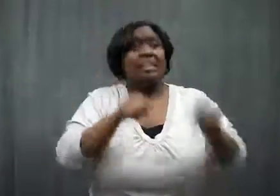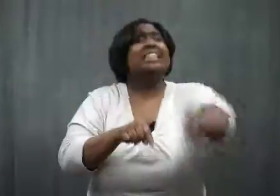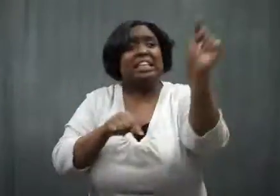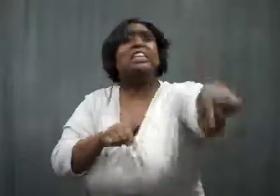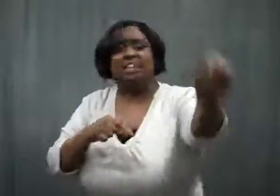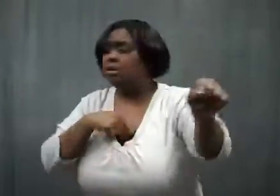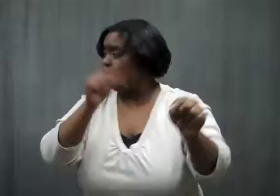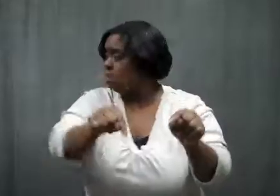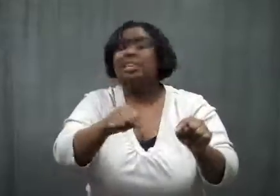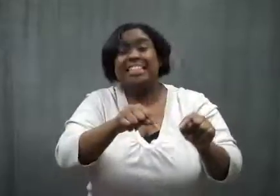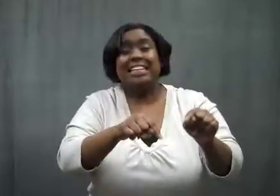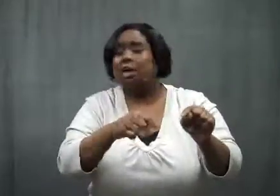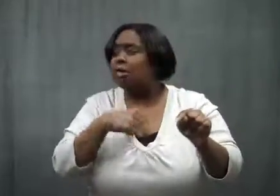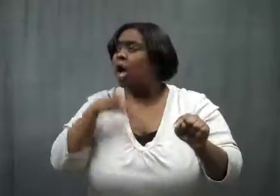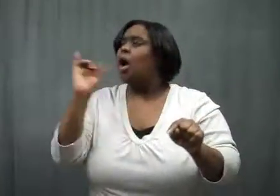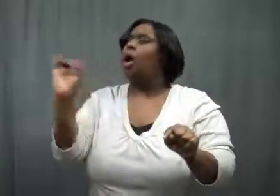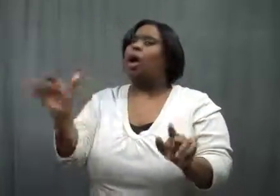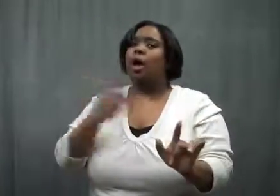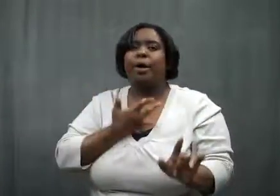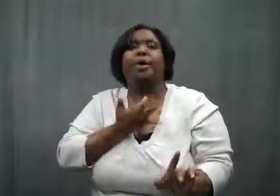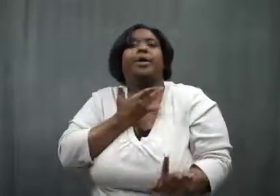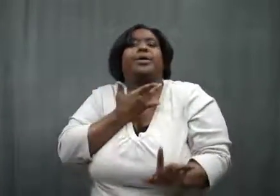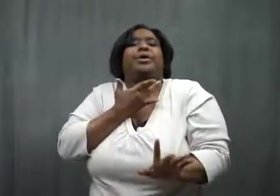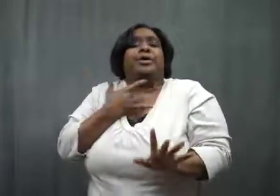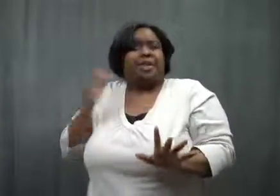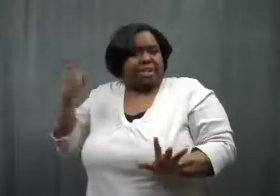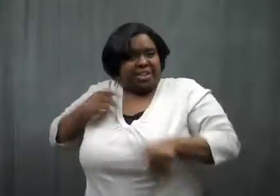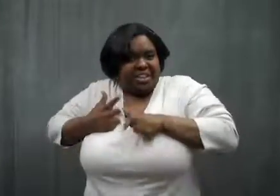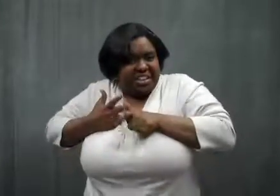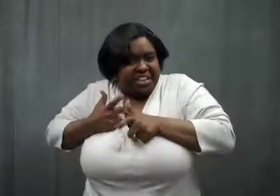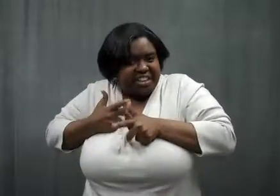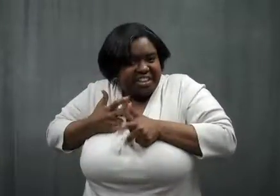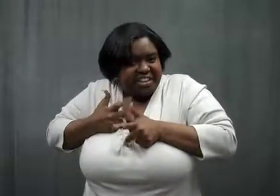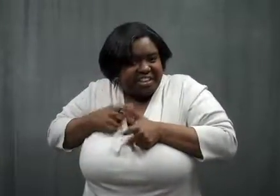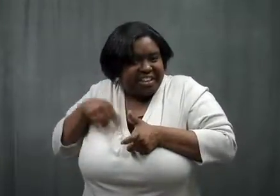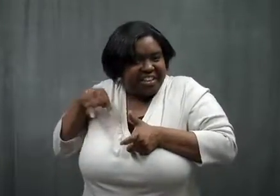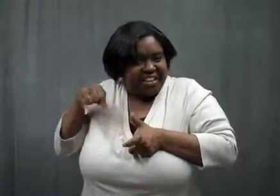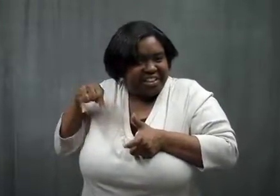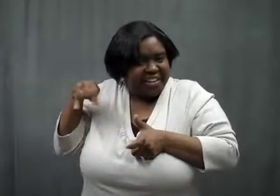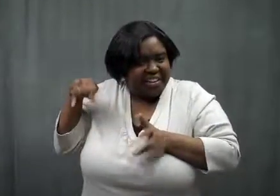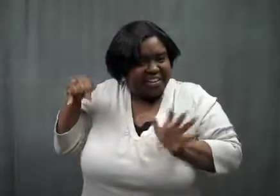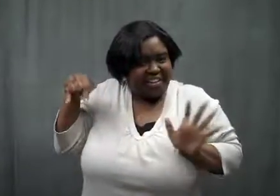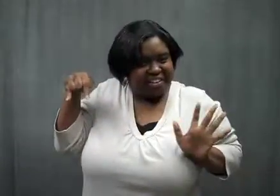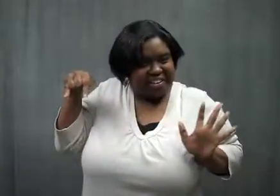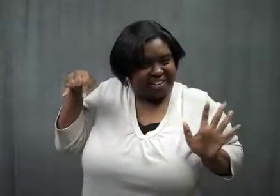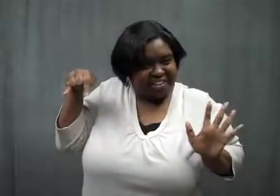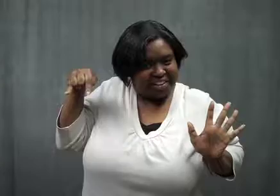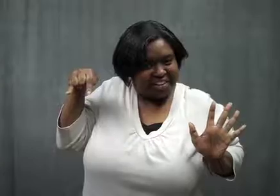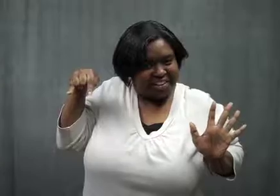She pointed at it. I realized it was what she wanted, so I went after it. I ran as fast as my big body would let me.